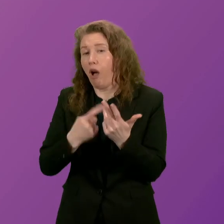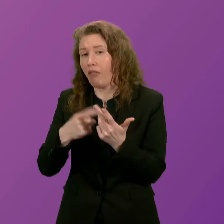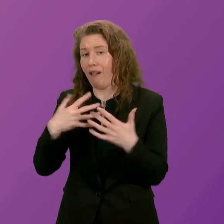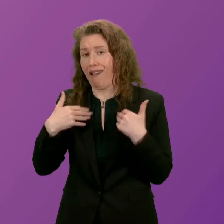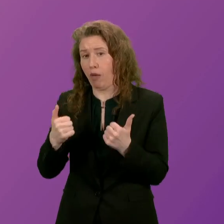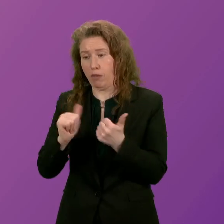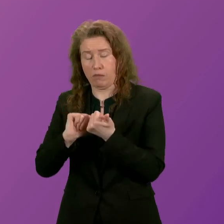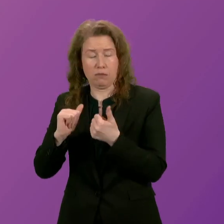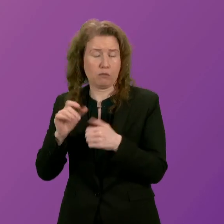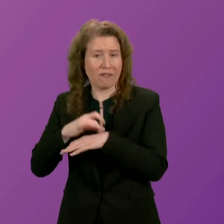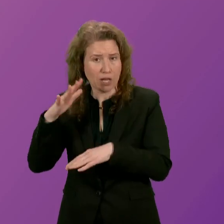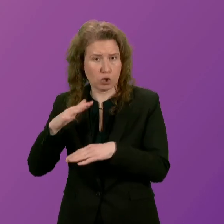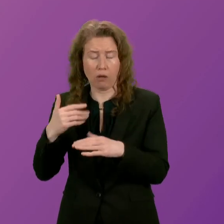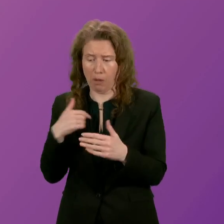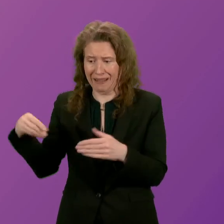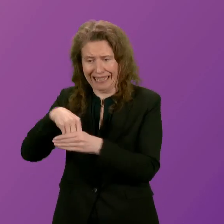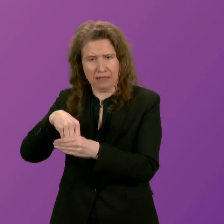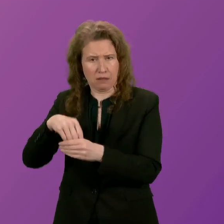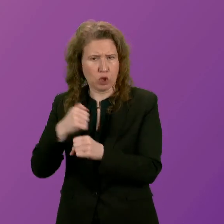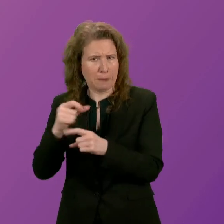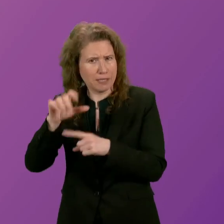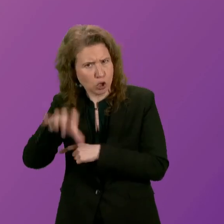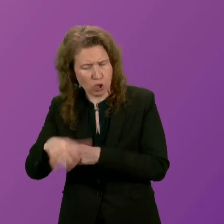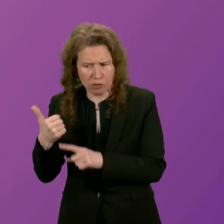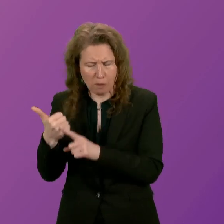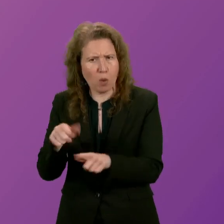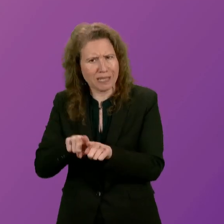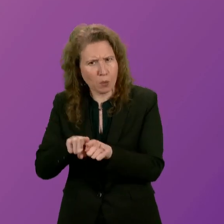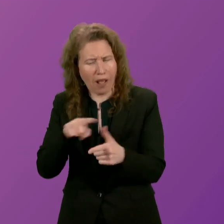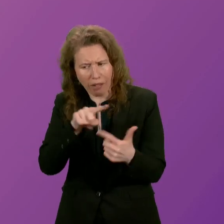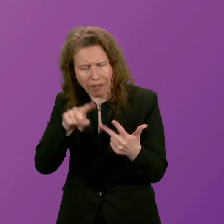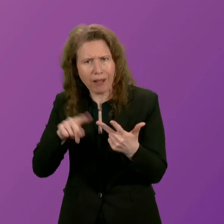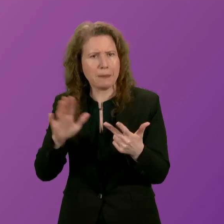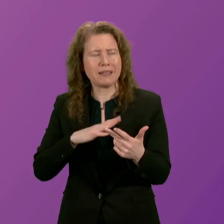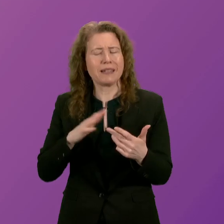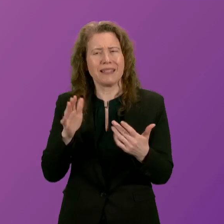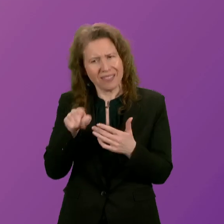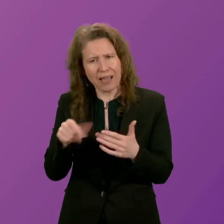practitioners in front-line health services. Those measures will deal with the issues that